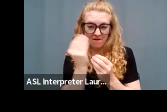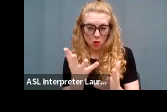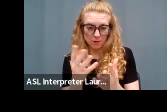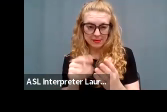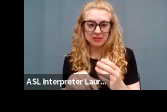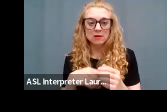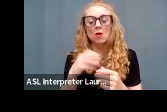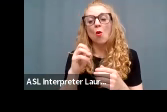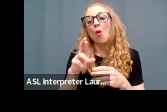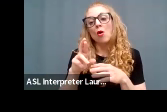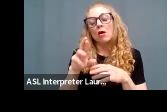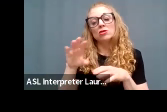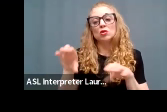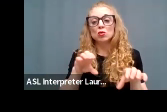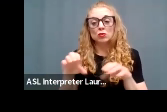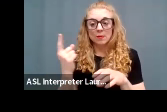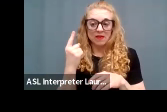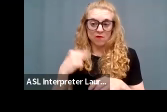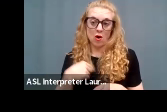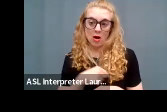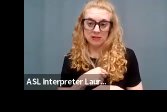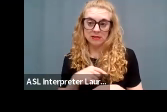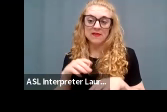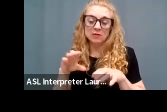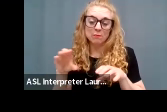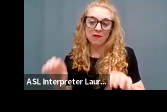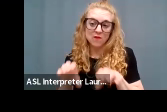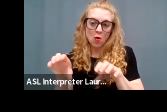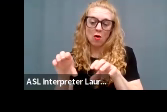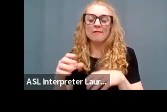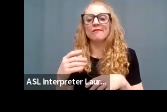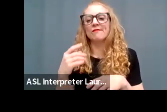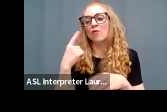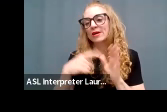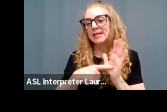do things for us they act on our behalf they perform they could be smart locks they could